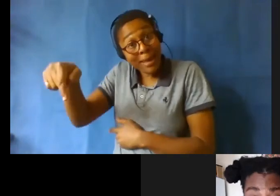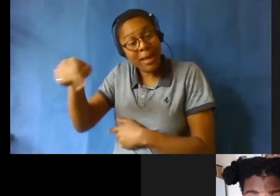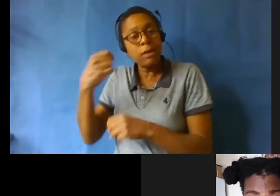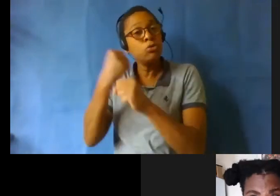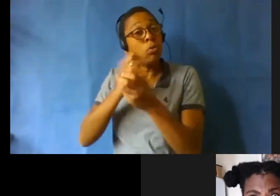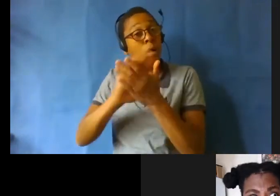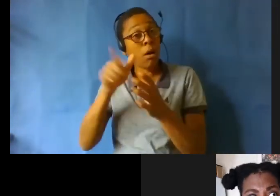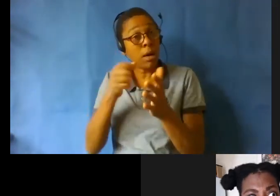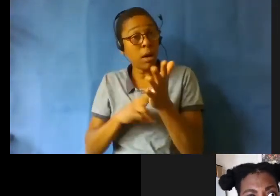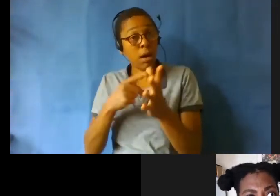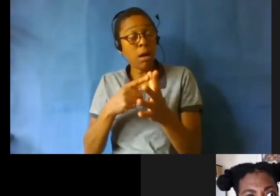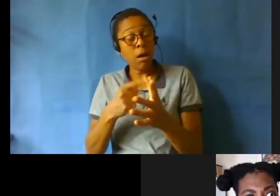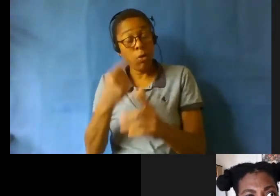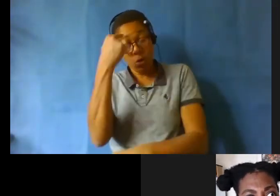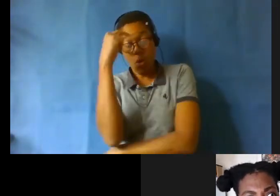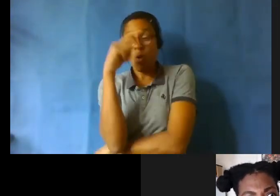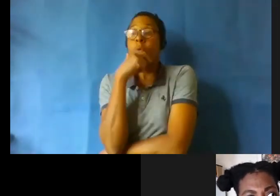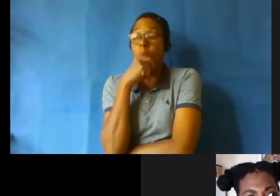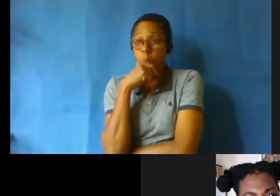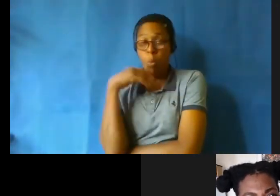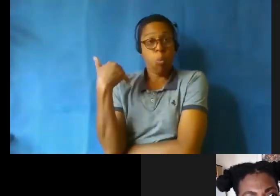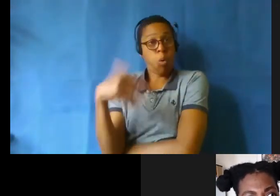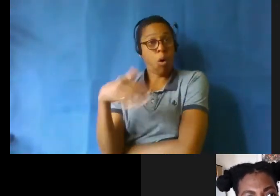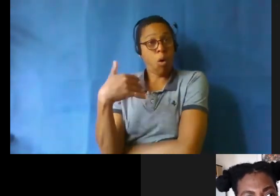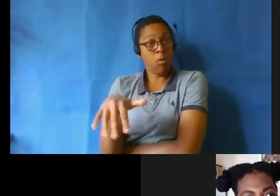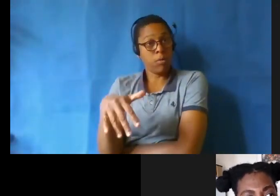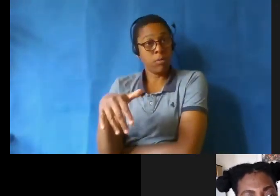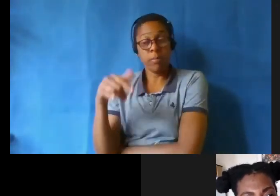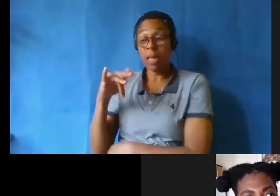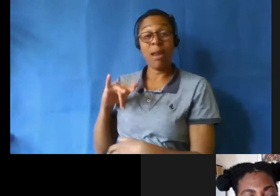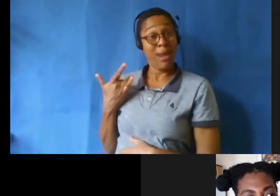about life and the world in the context of someone who has a